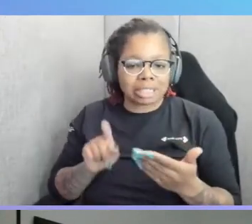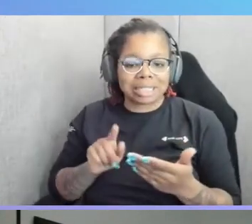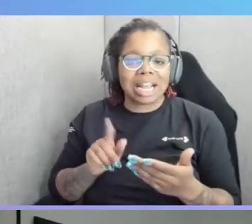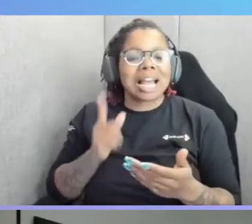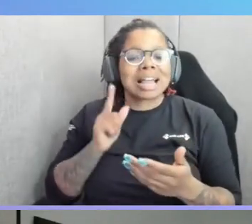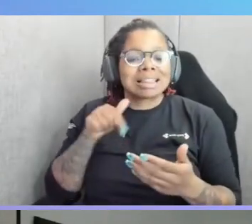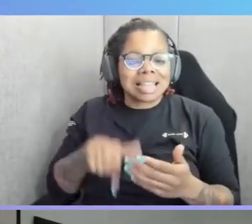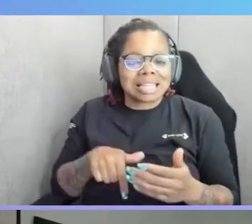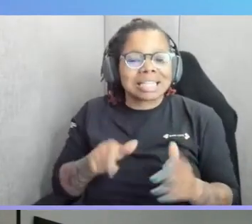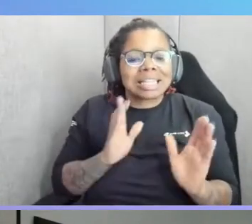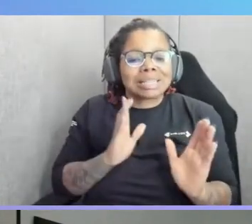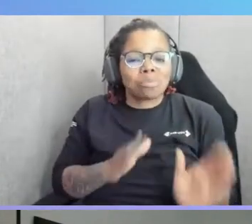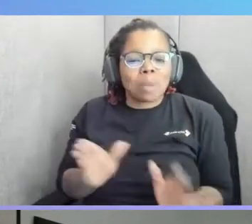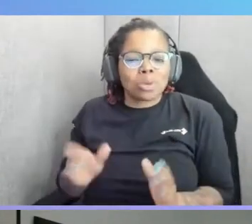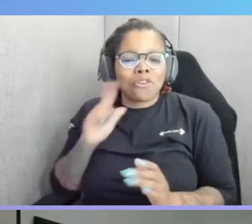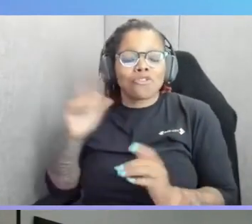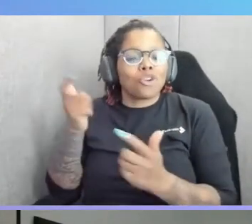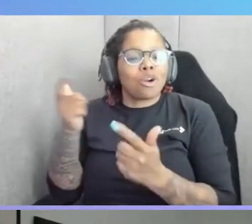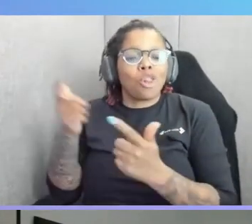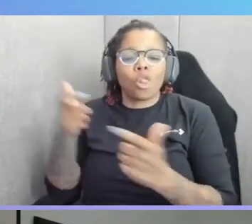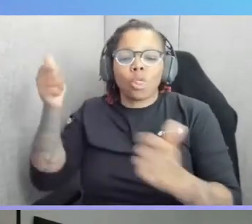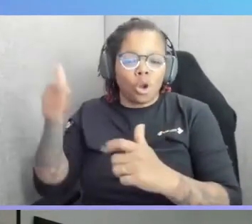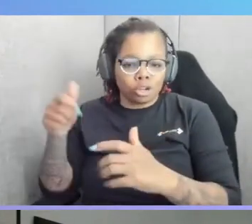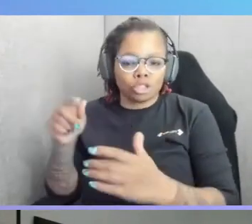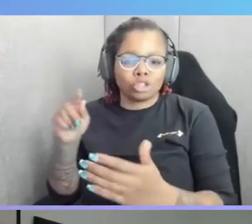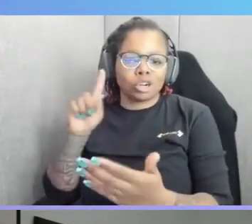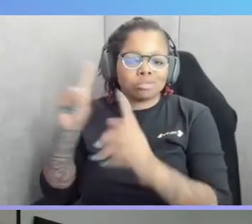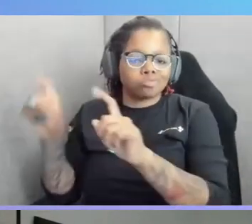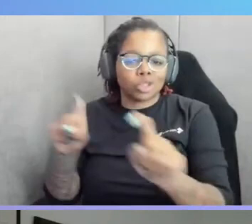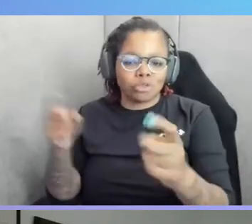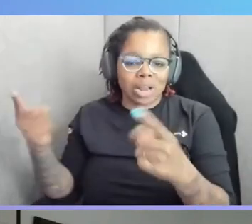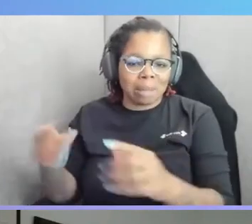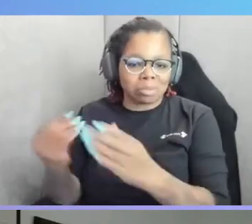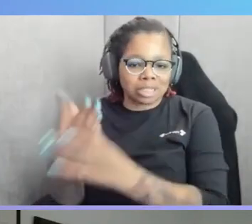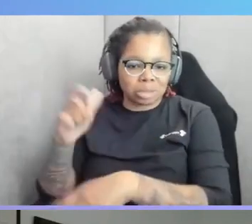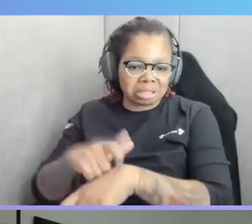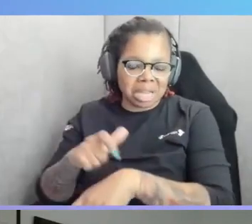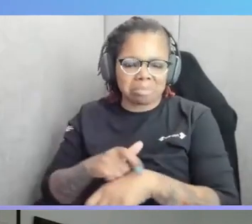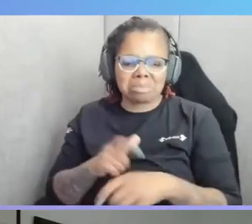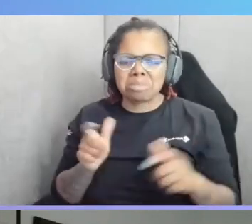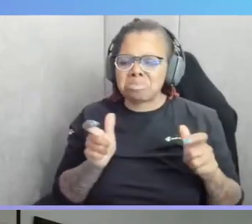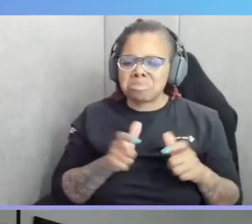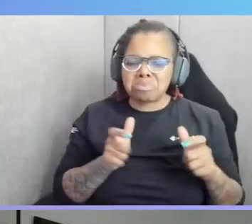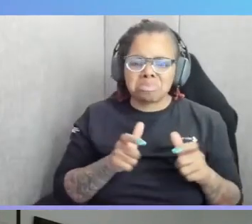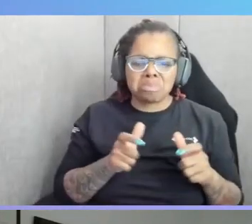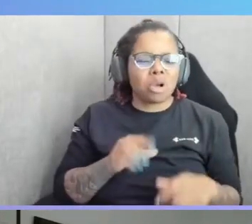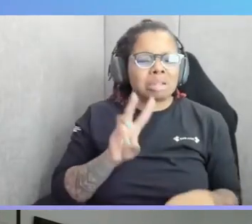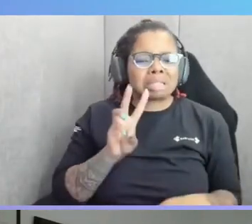surveys that will be coming out, uh, this spring, our sample size was small, six people. But we went really, really deep with